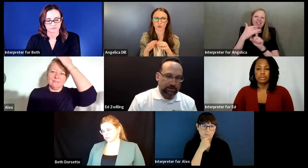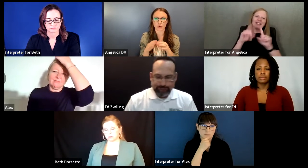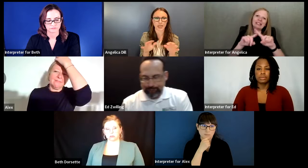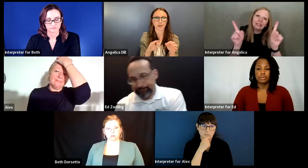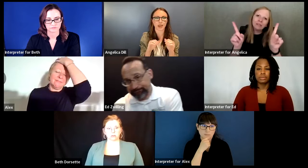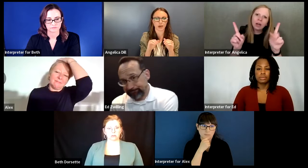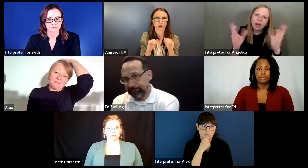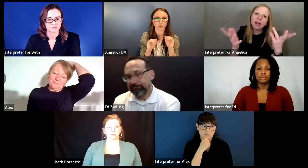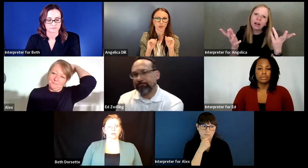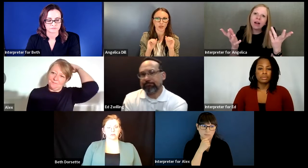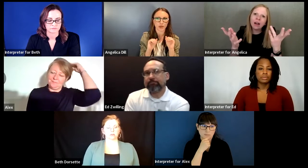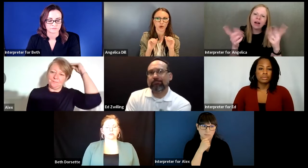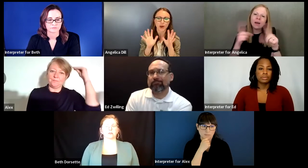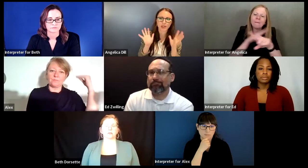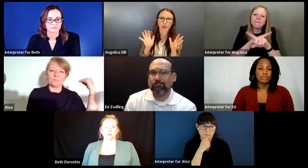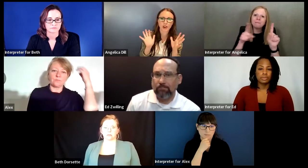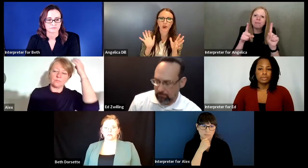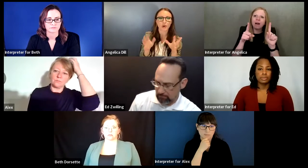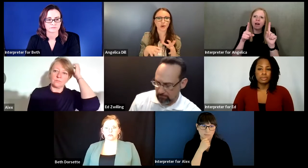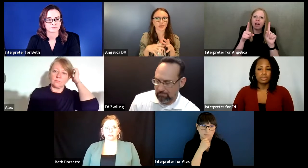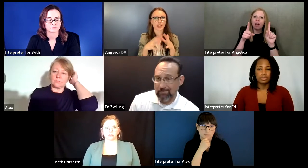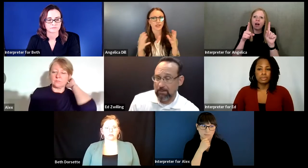But that whole dynamic of oh, I didn't know.